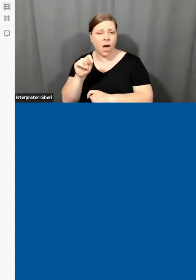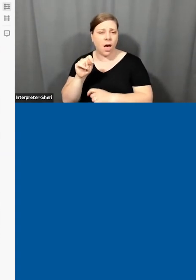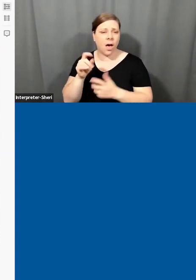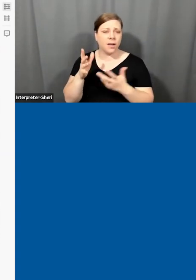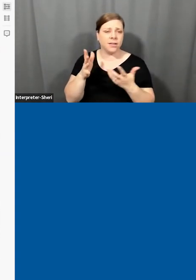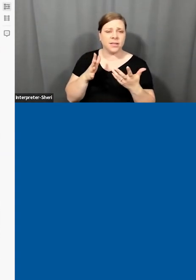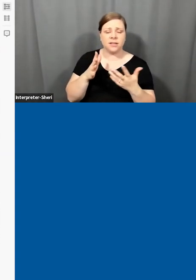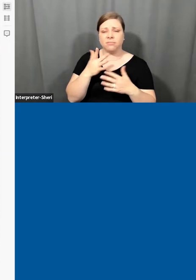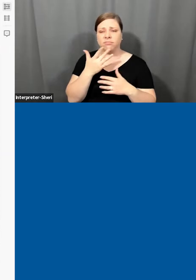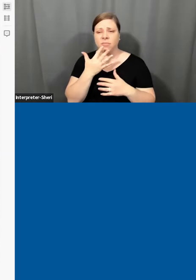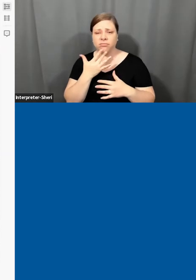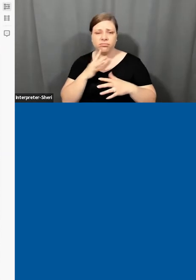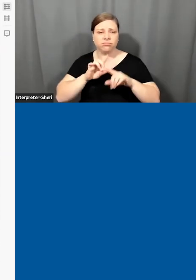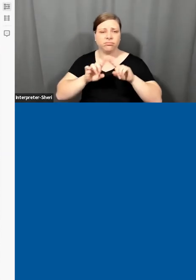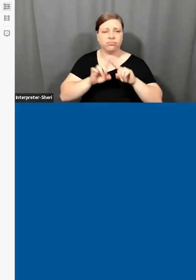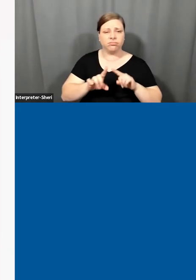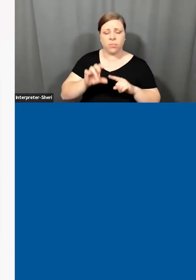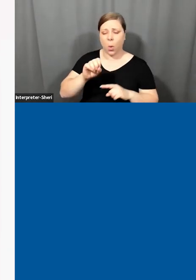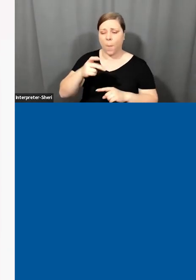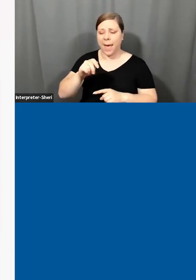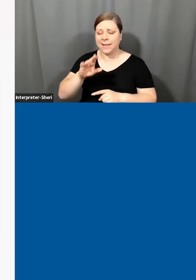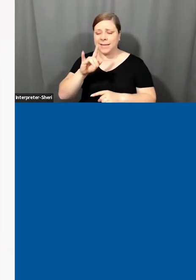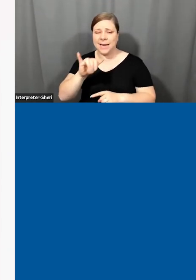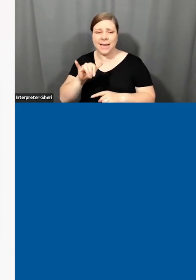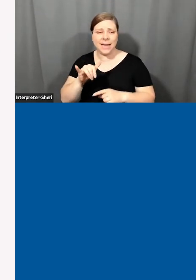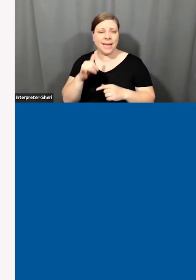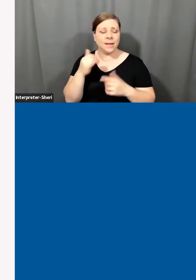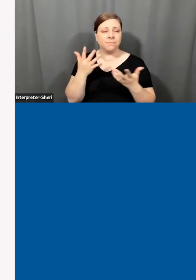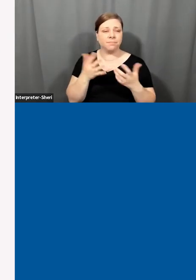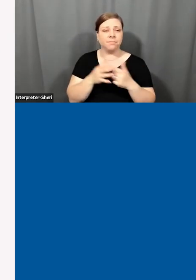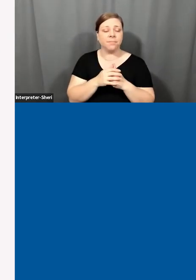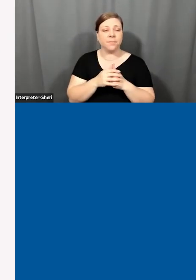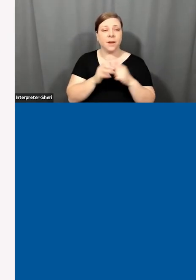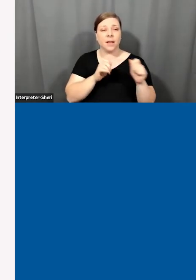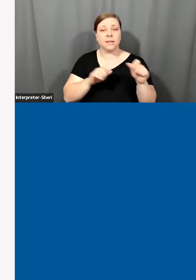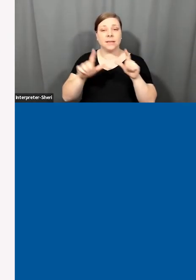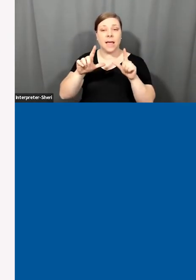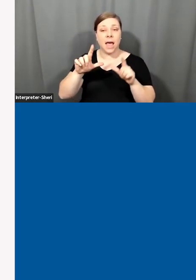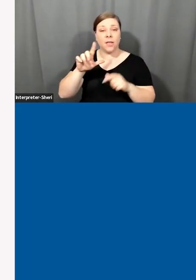the fill, if you wanna stroe on it. Slide 31, exporting with Descript.